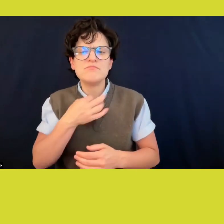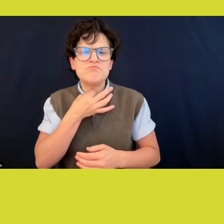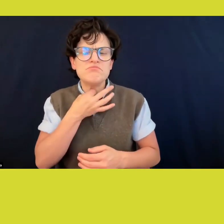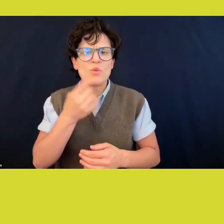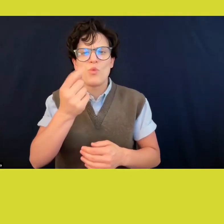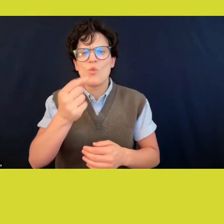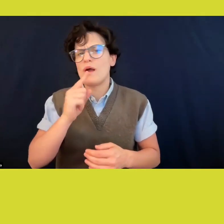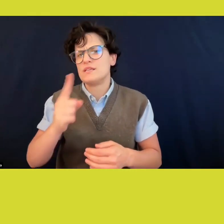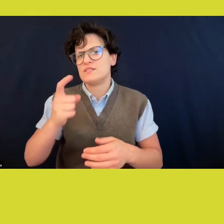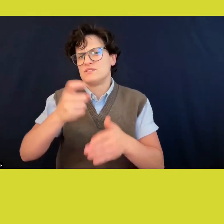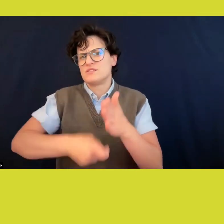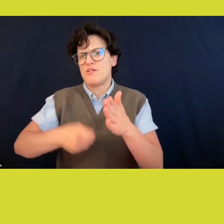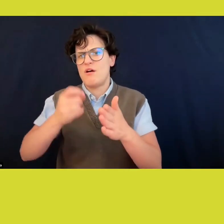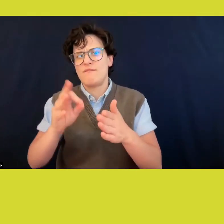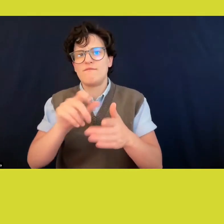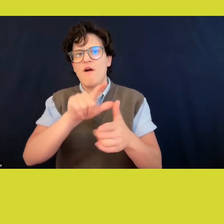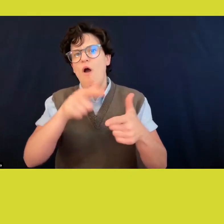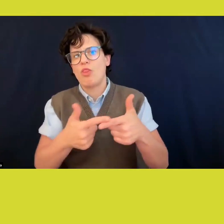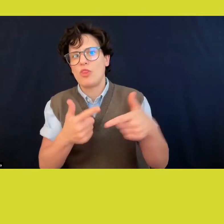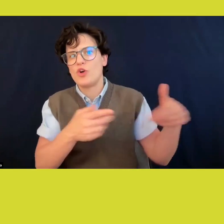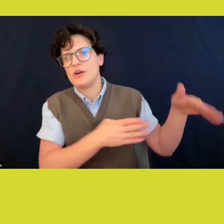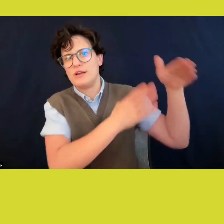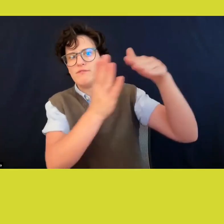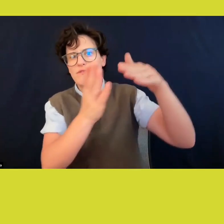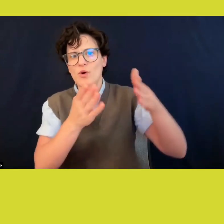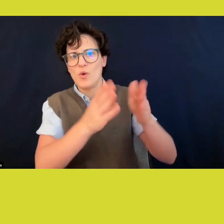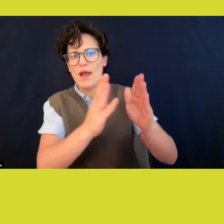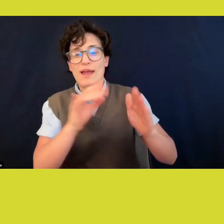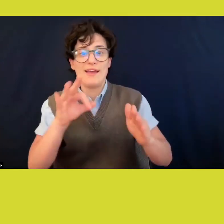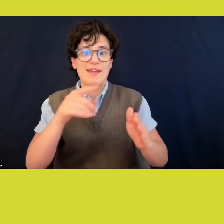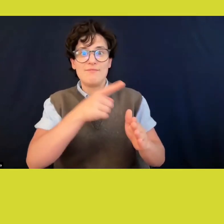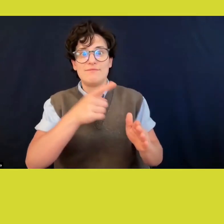are if people, say, end up in institutions, People